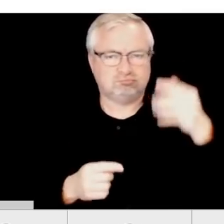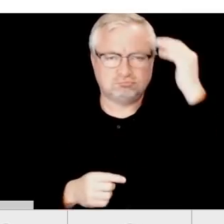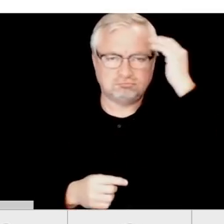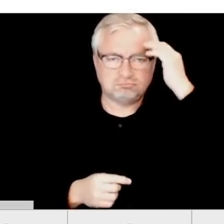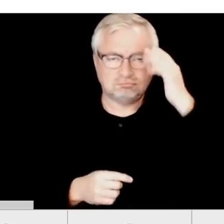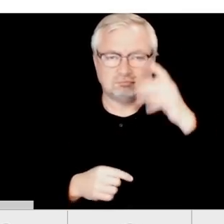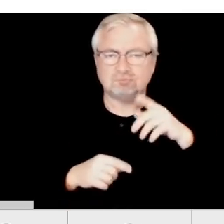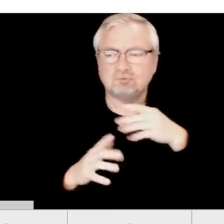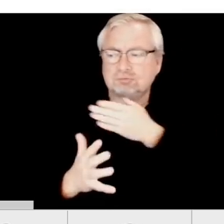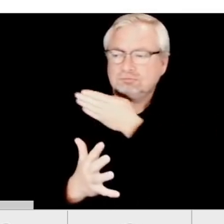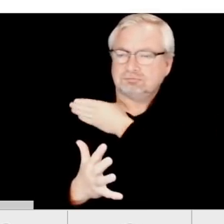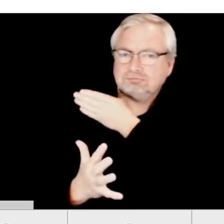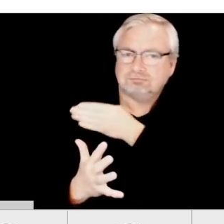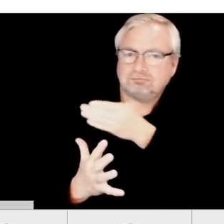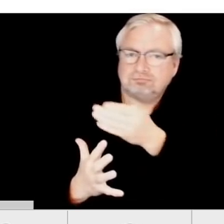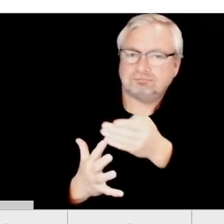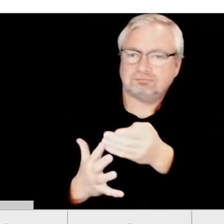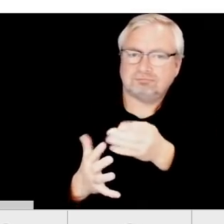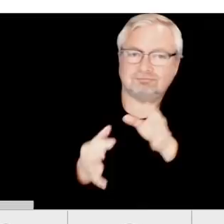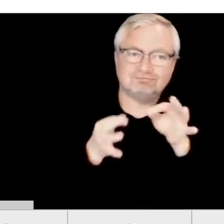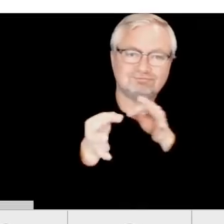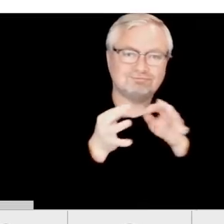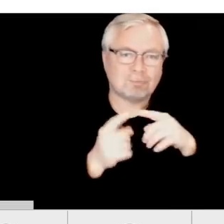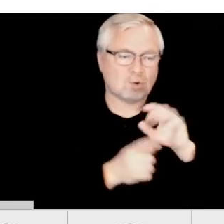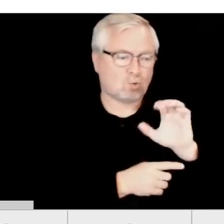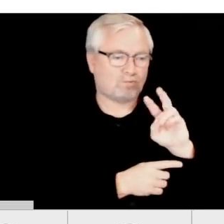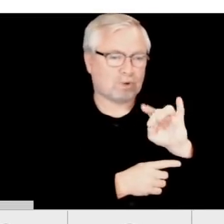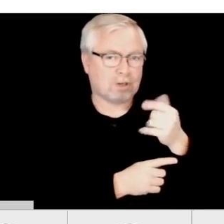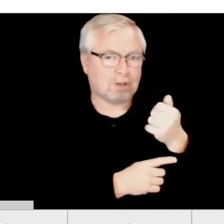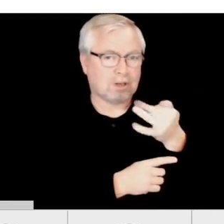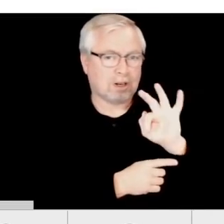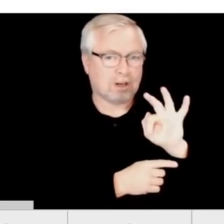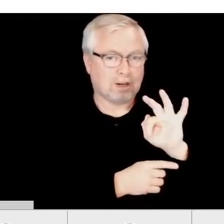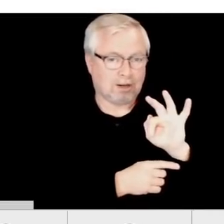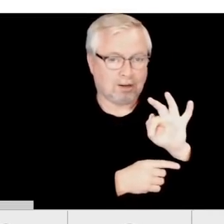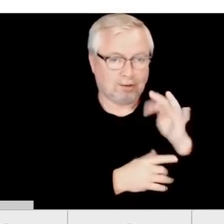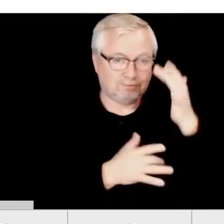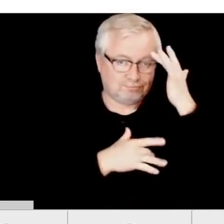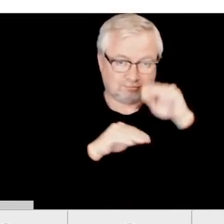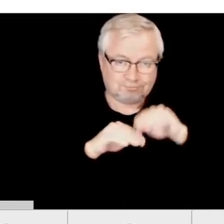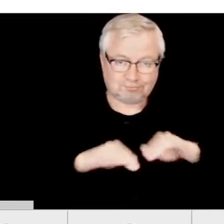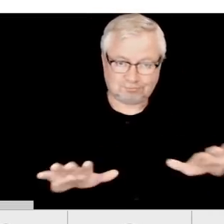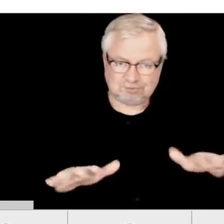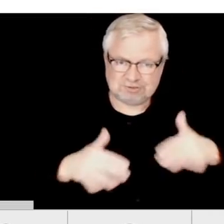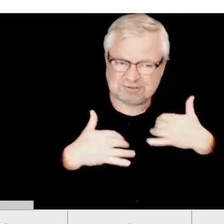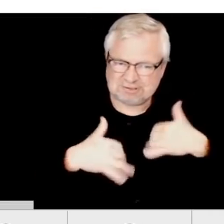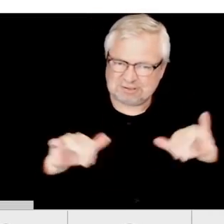in stages in time. The COVID-19 pandemic remains in early stages. It's been three months in Minnesota.